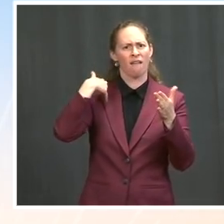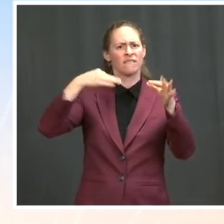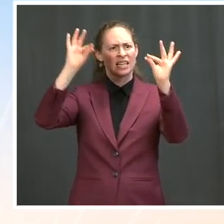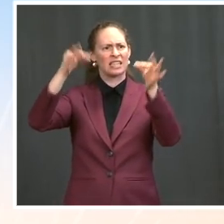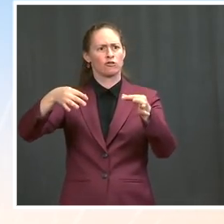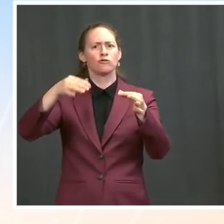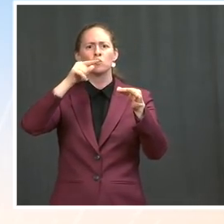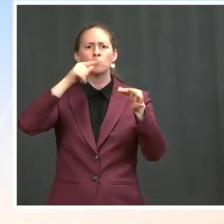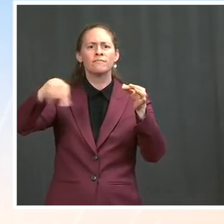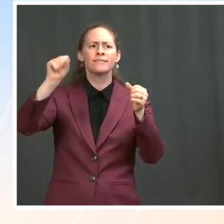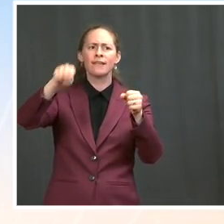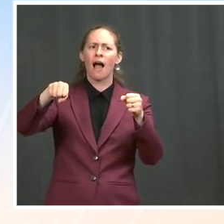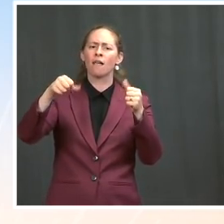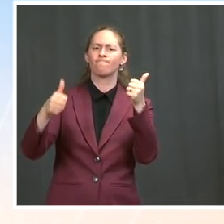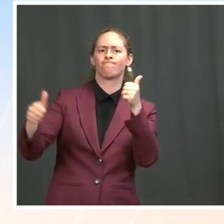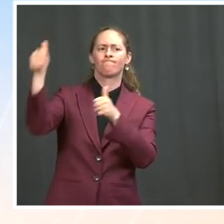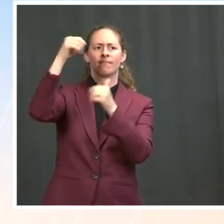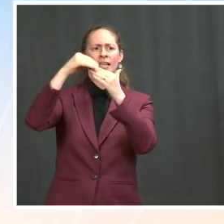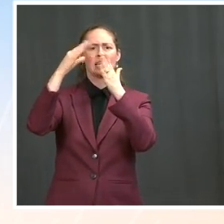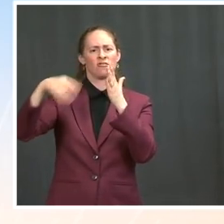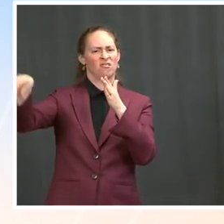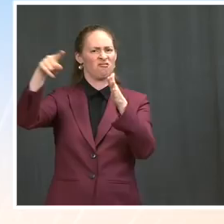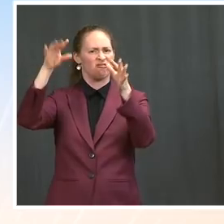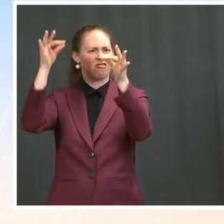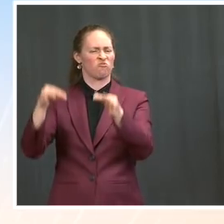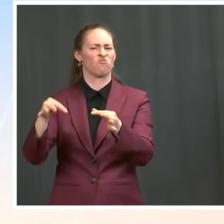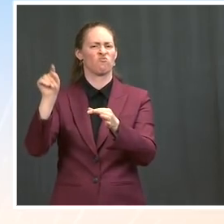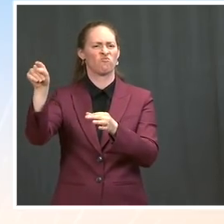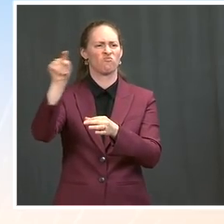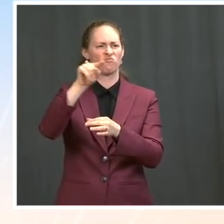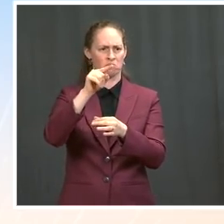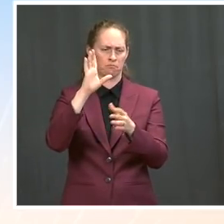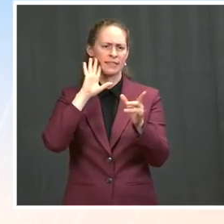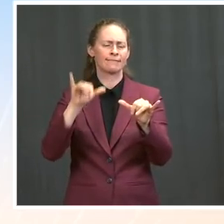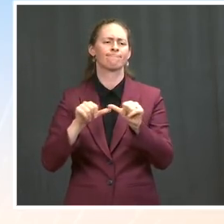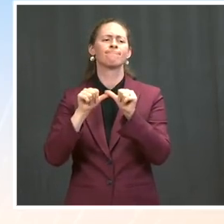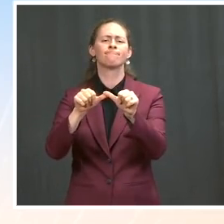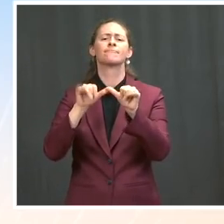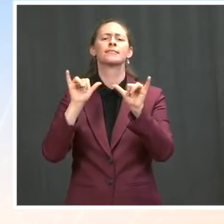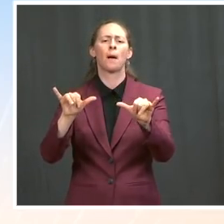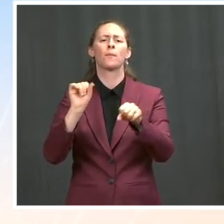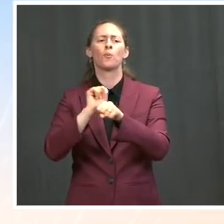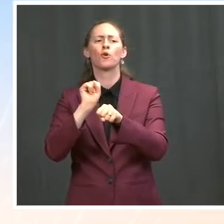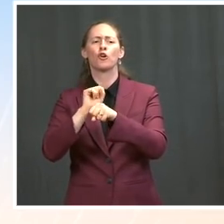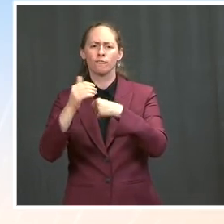So, we are going to continue to work to move these diplomatic negotiations forward